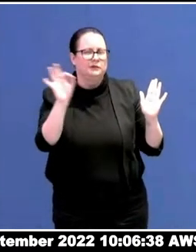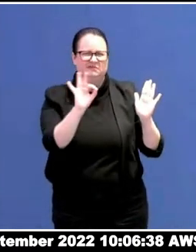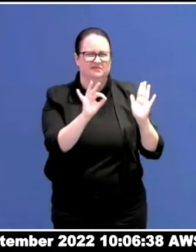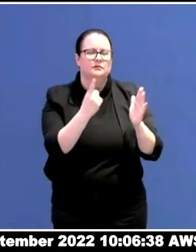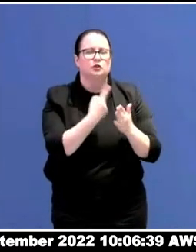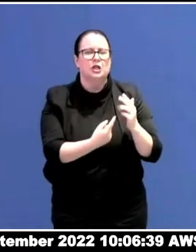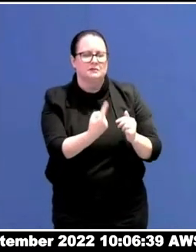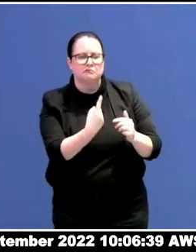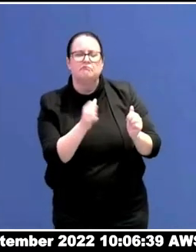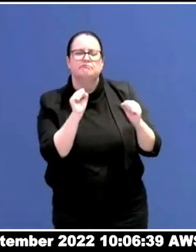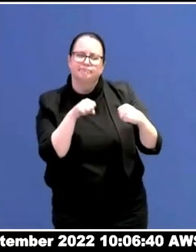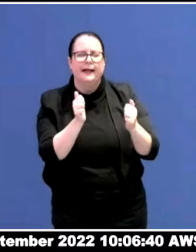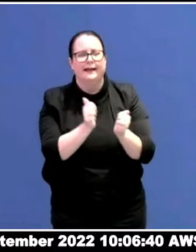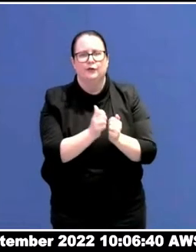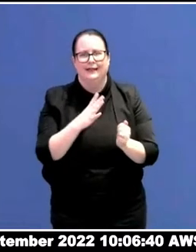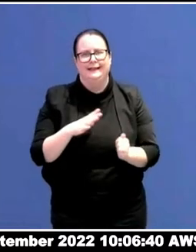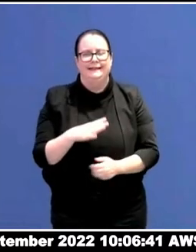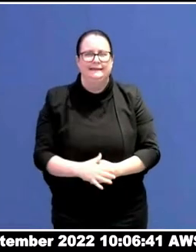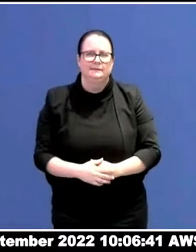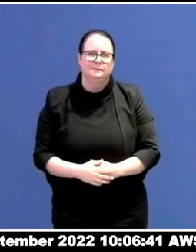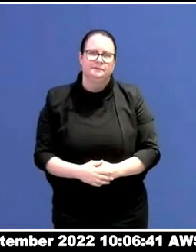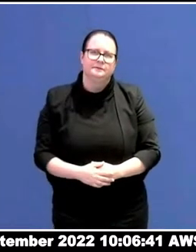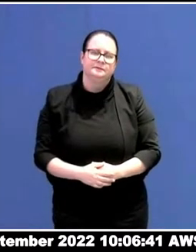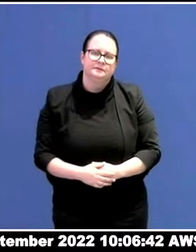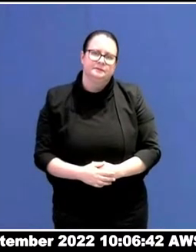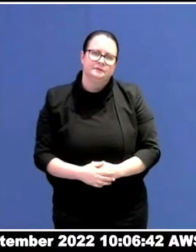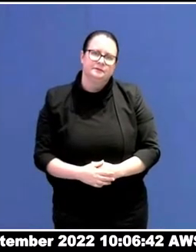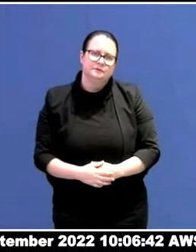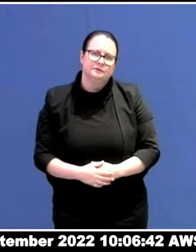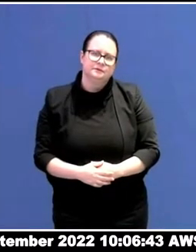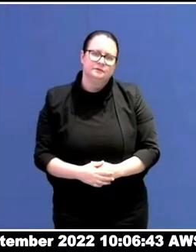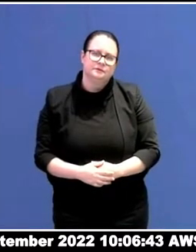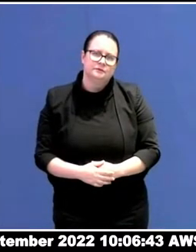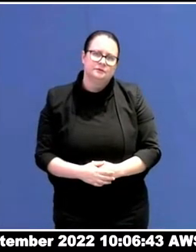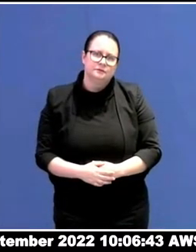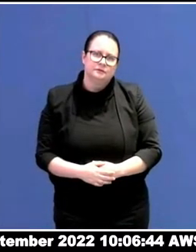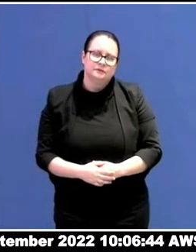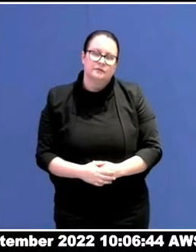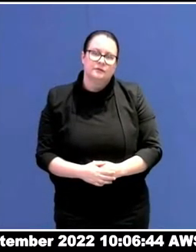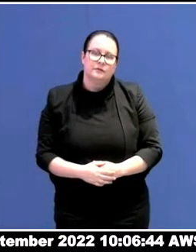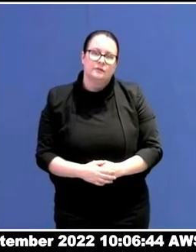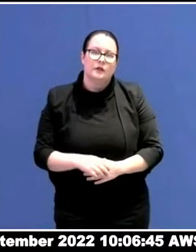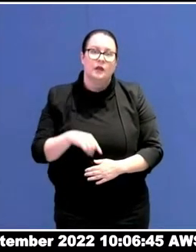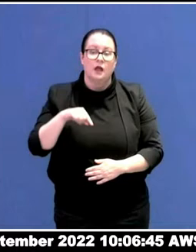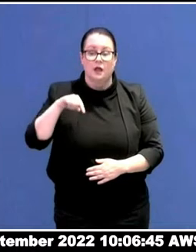And - yes, obviously, yes, his understanding was that it was official.